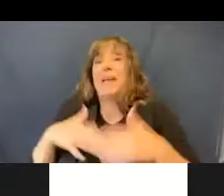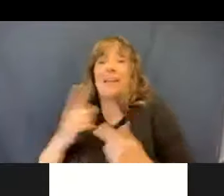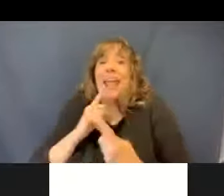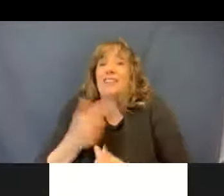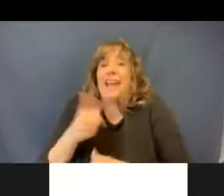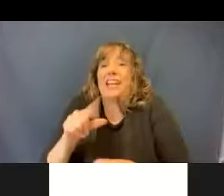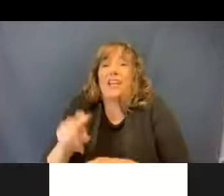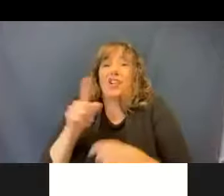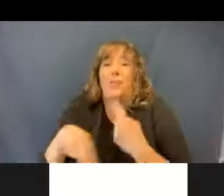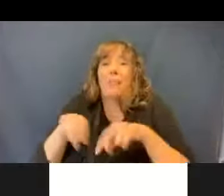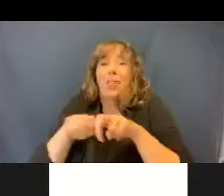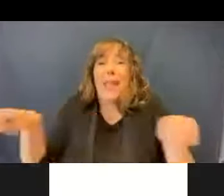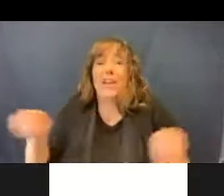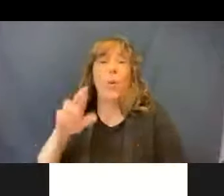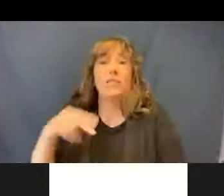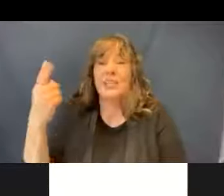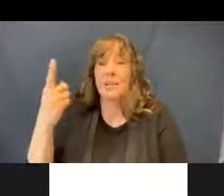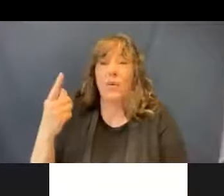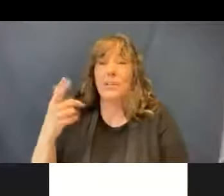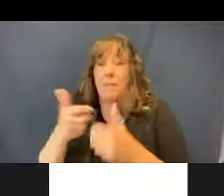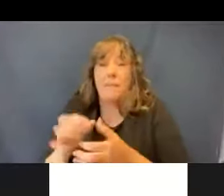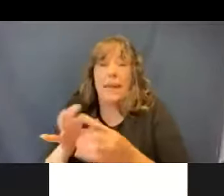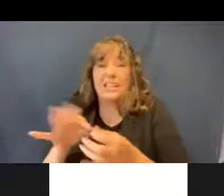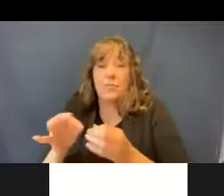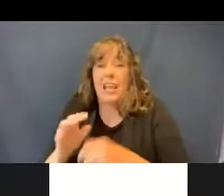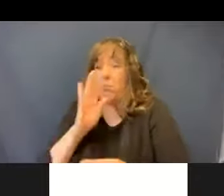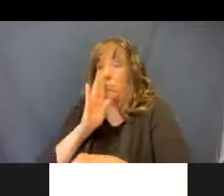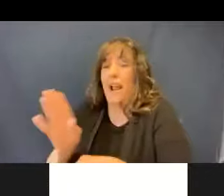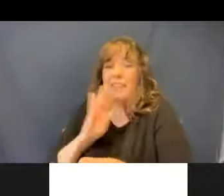panel or if somebody wants to message me privately afterwards. I'm open to that.